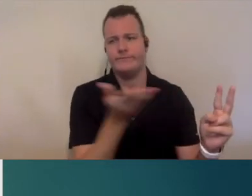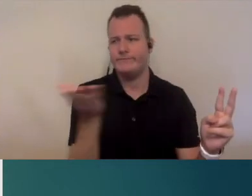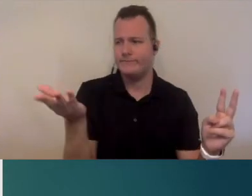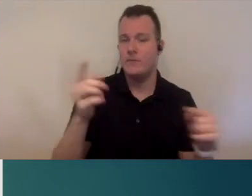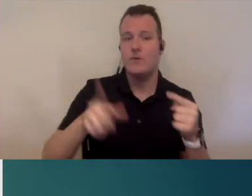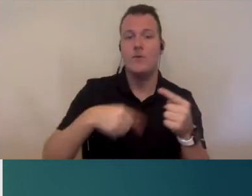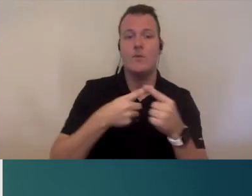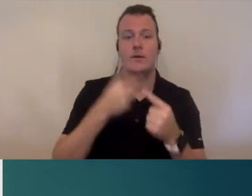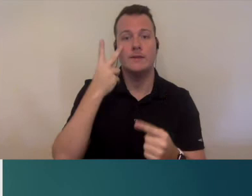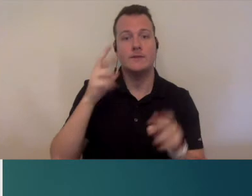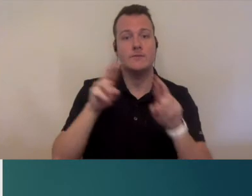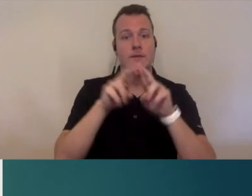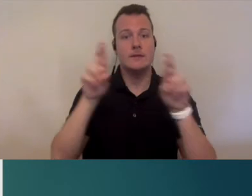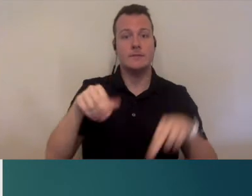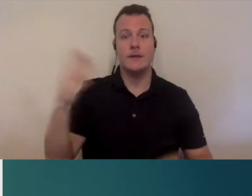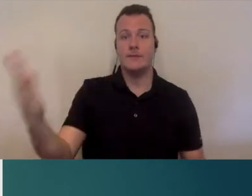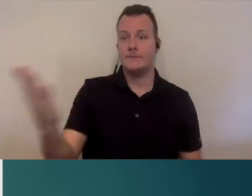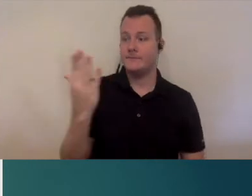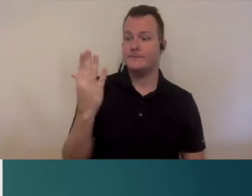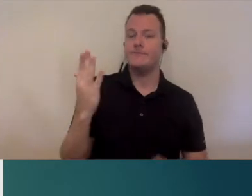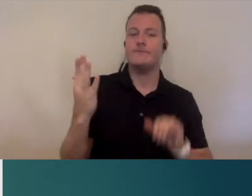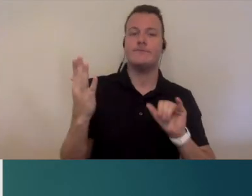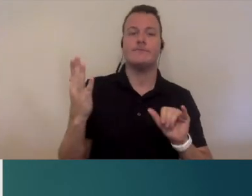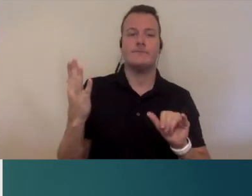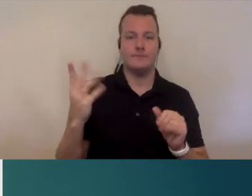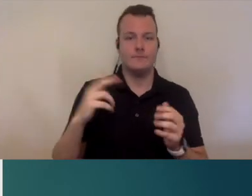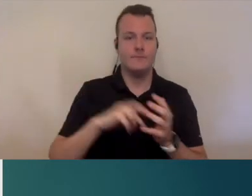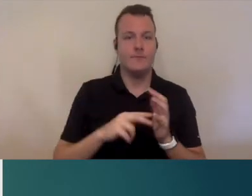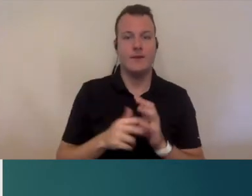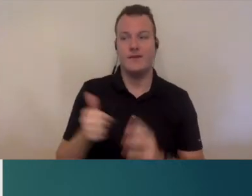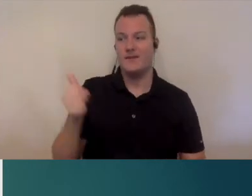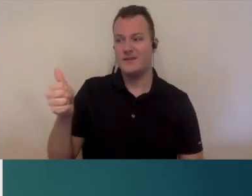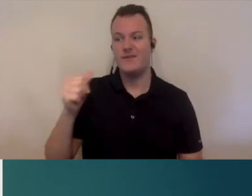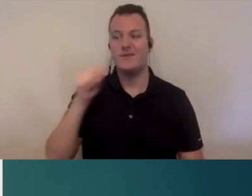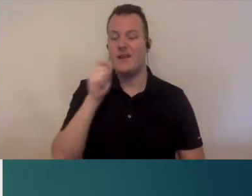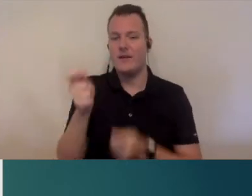I saw this resume, it really let me know that one, this person did not tailor the